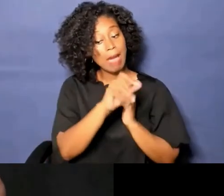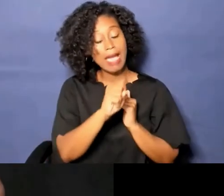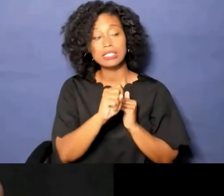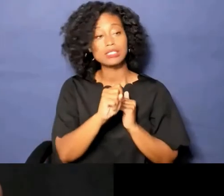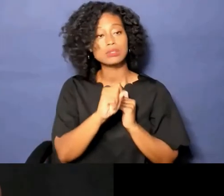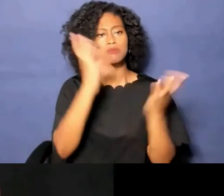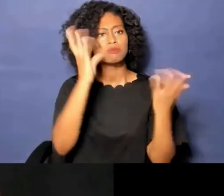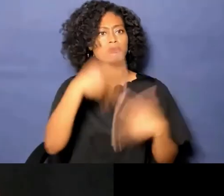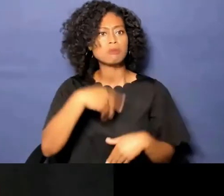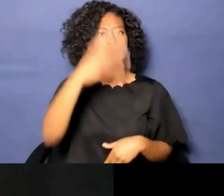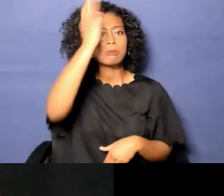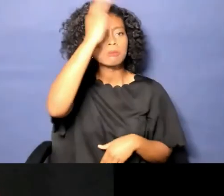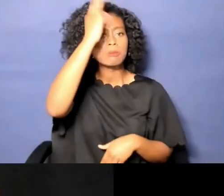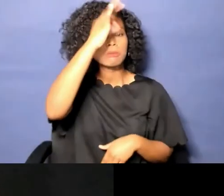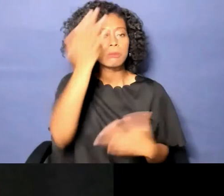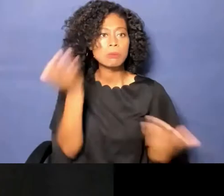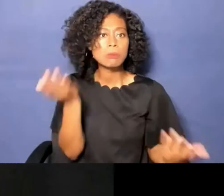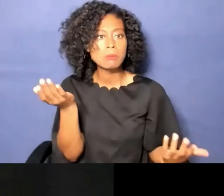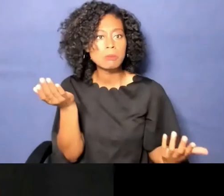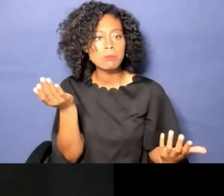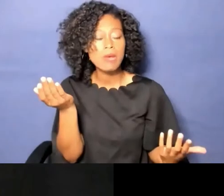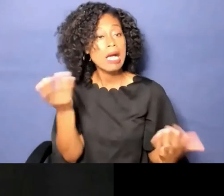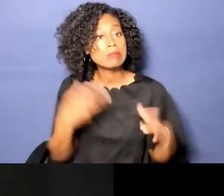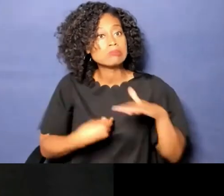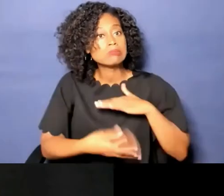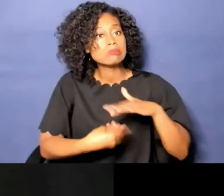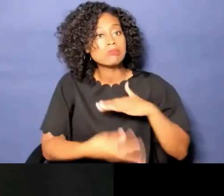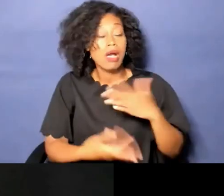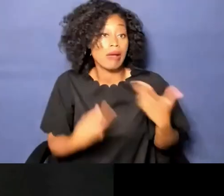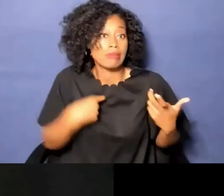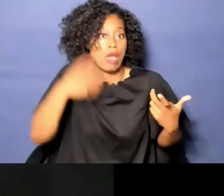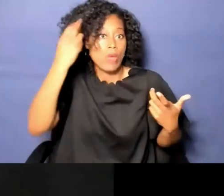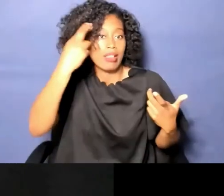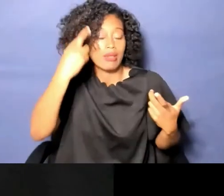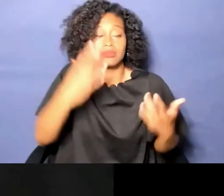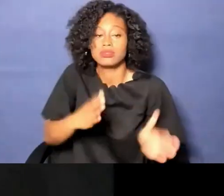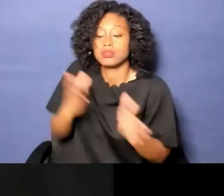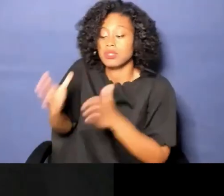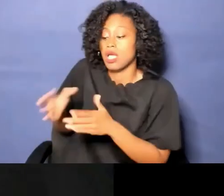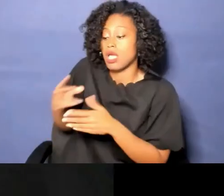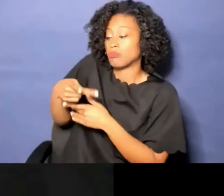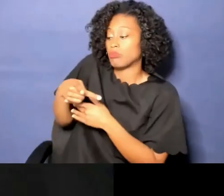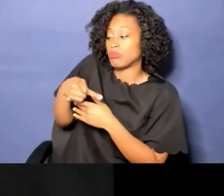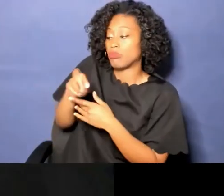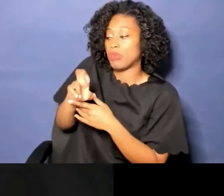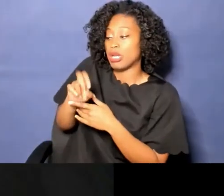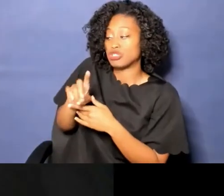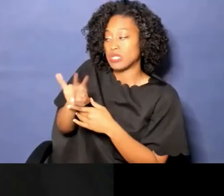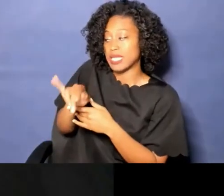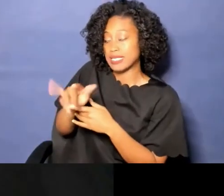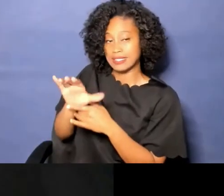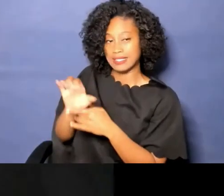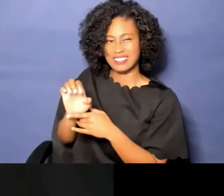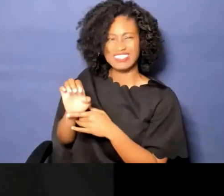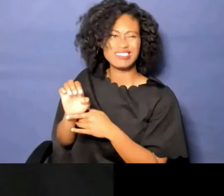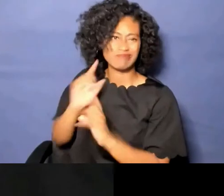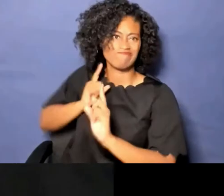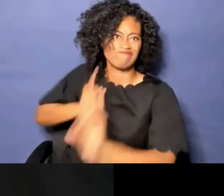Prejudice is usually intentional. And so, when I talk about recognition bias,